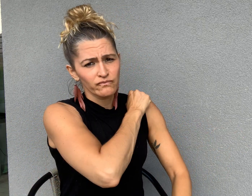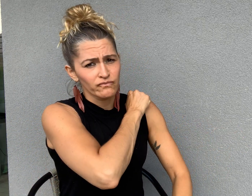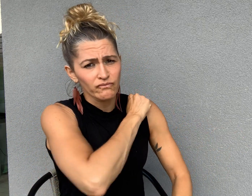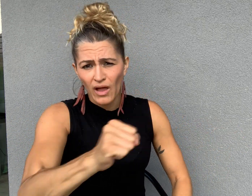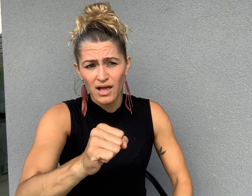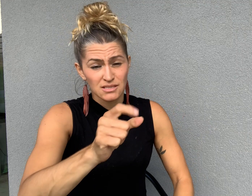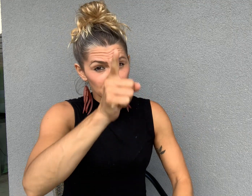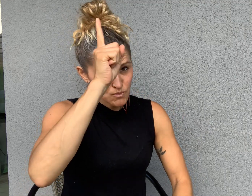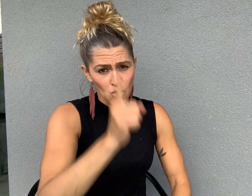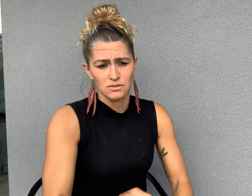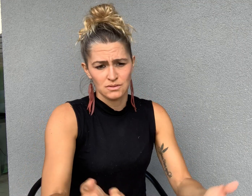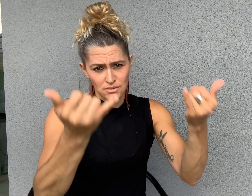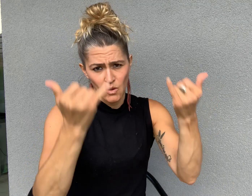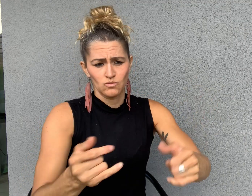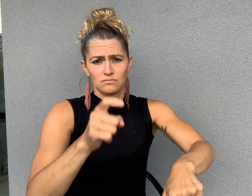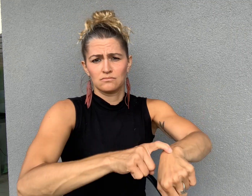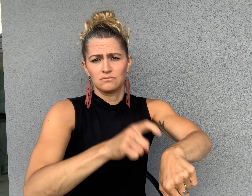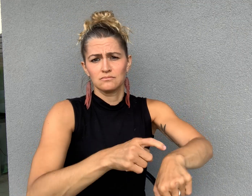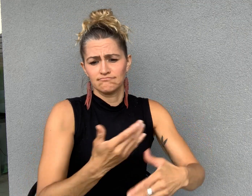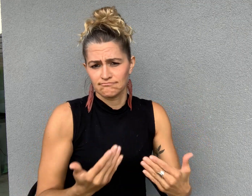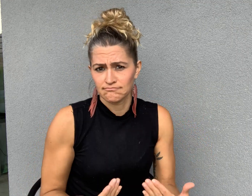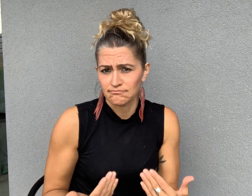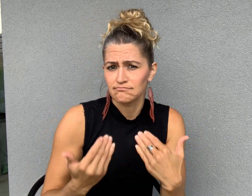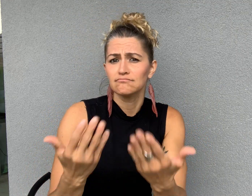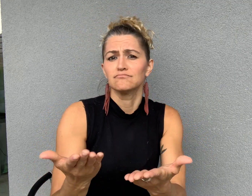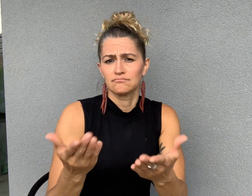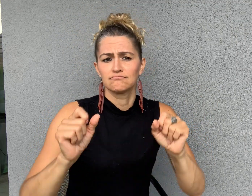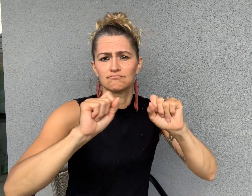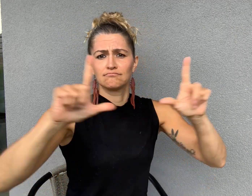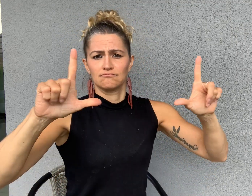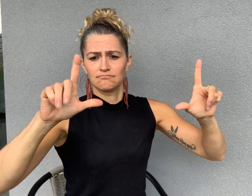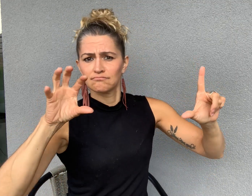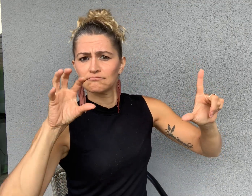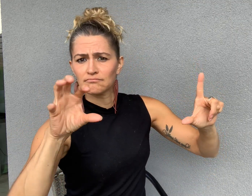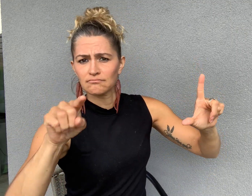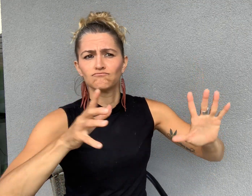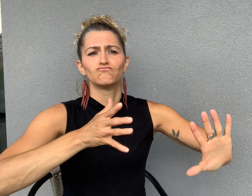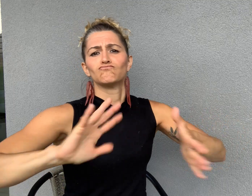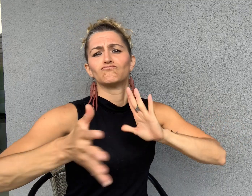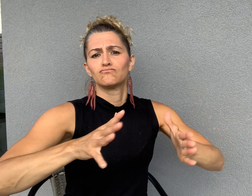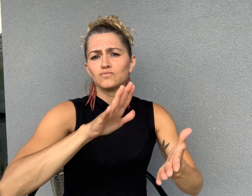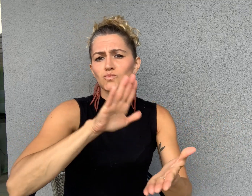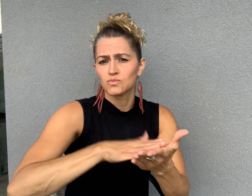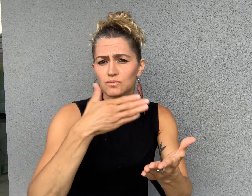provide an in-screen sign language interpreter,